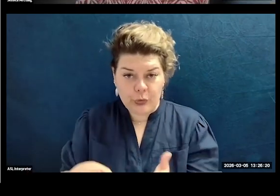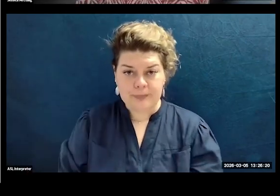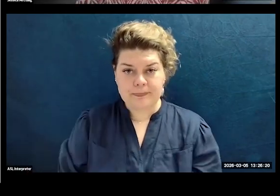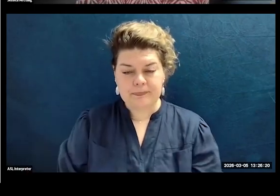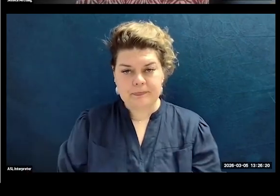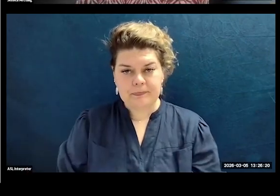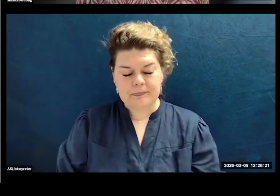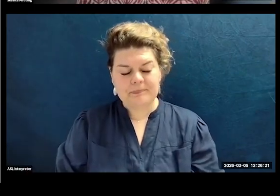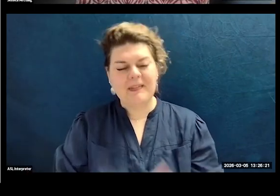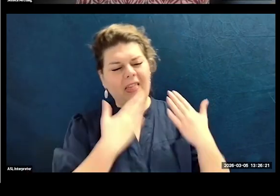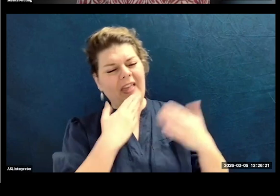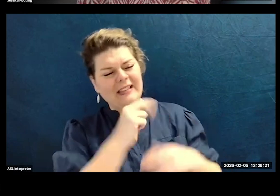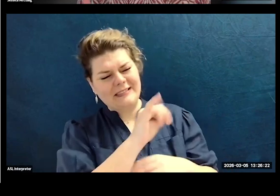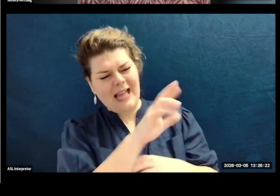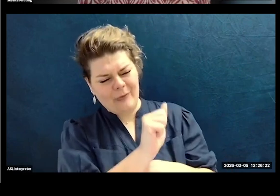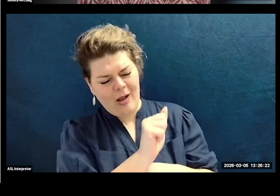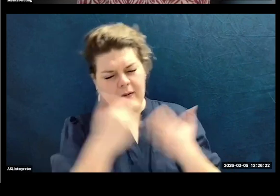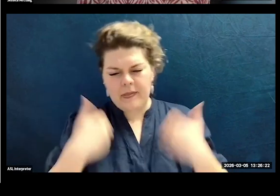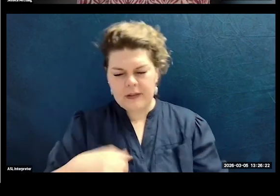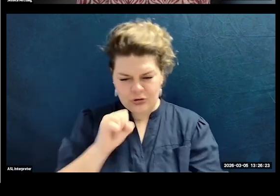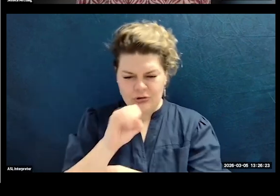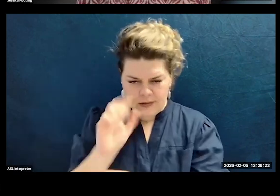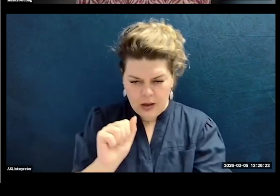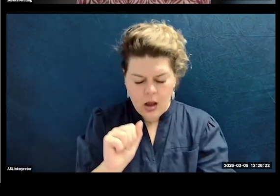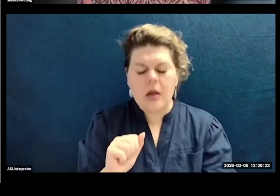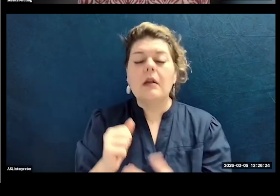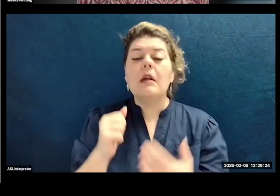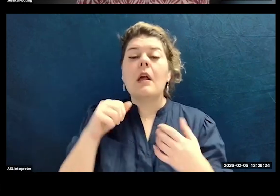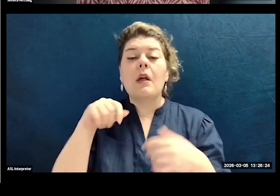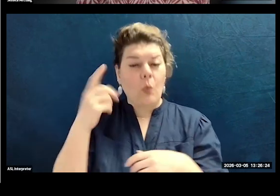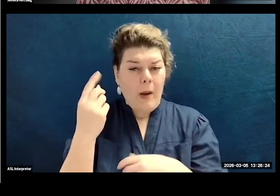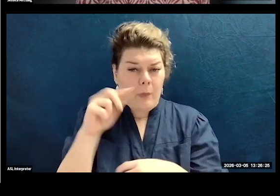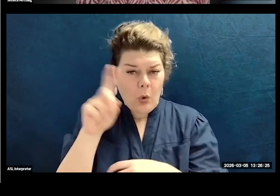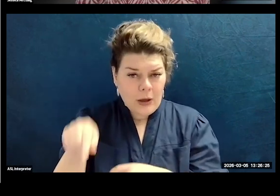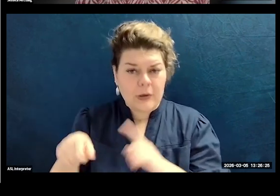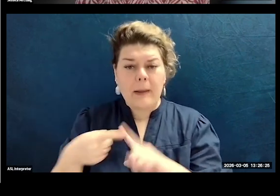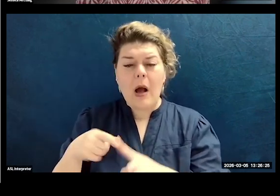Thanks, Naira. There was one other question that came in, and this was about academic articles